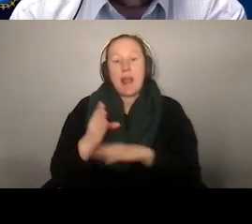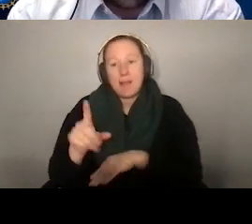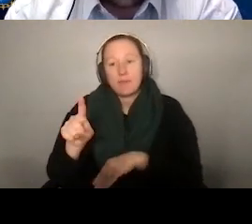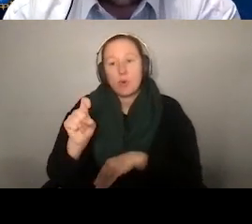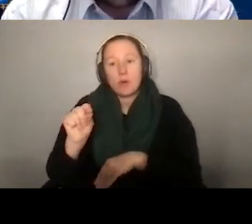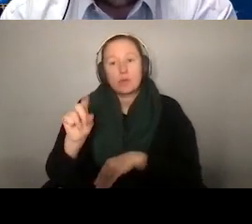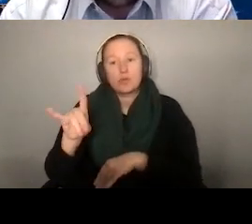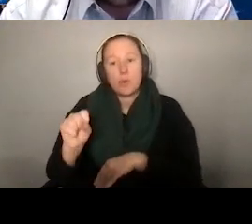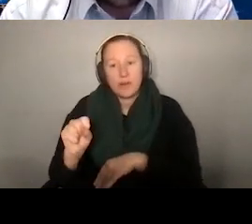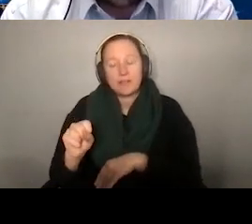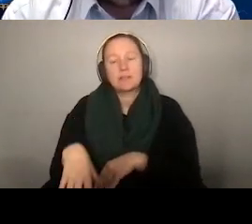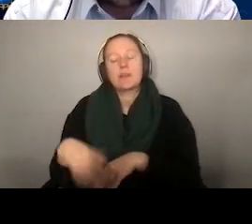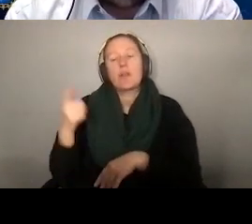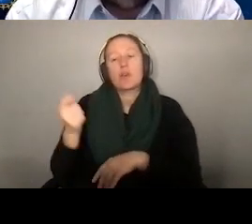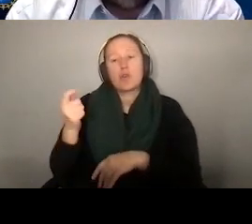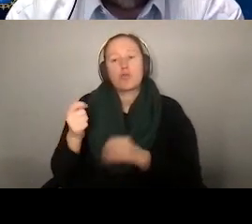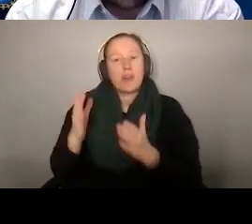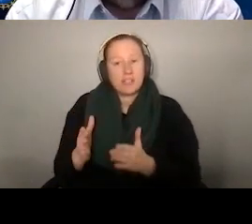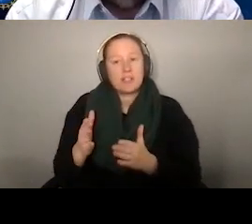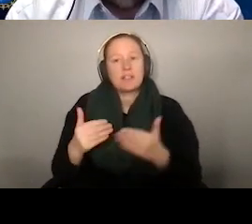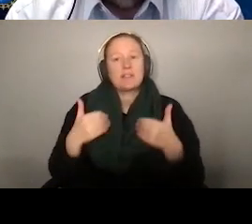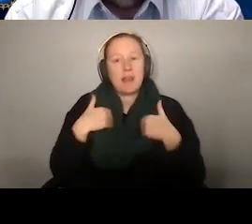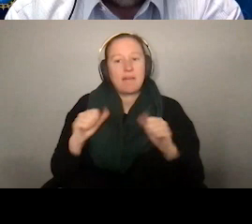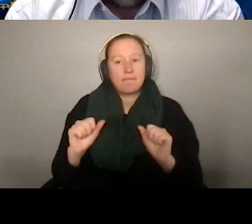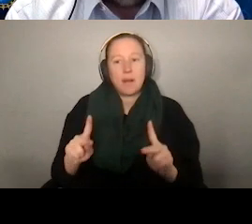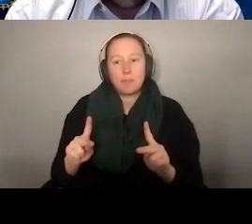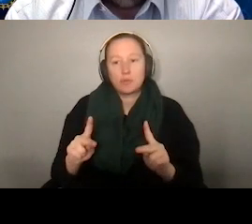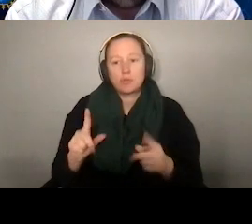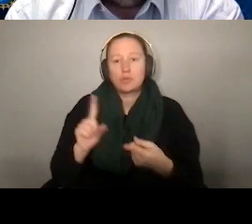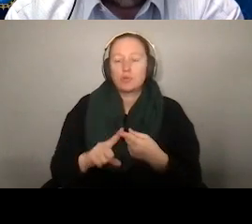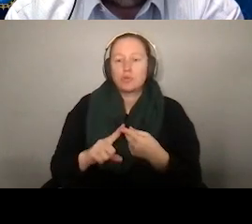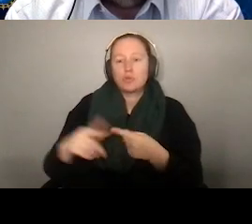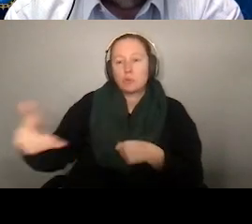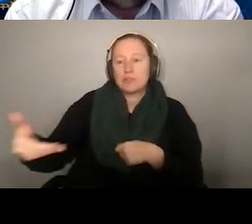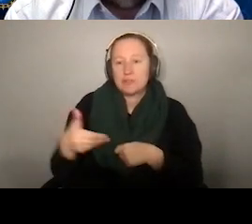NSF grantees have an opportunity to submit an upward adjustment